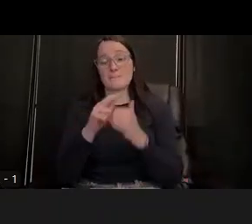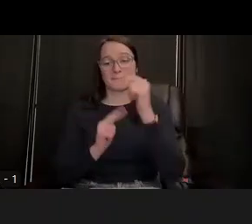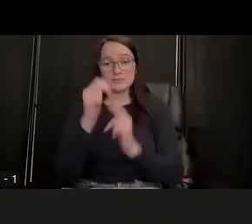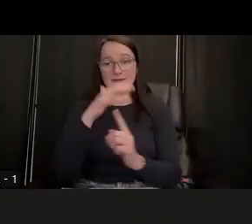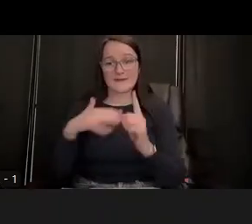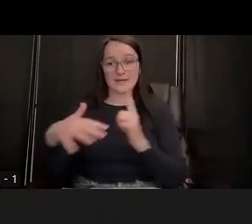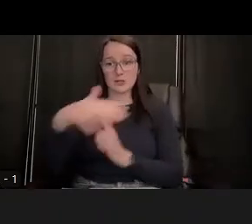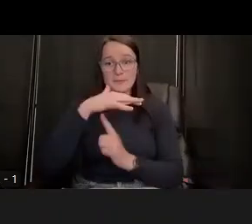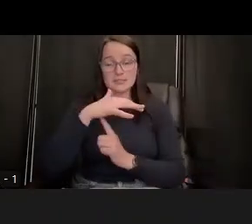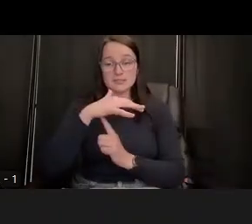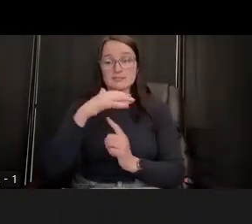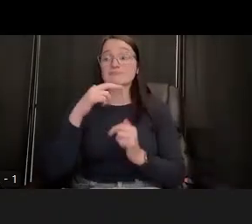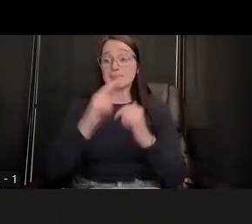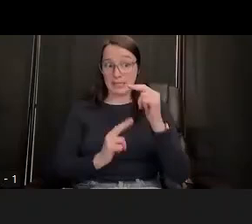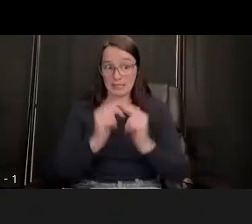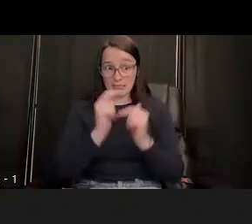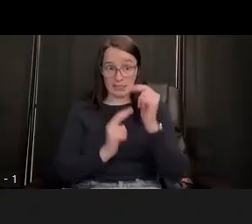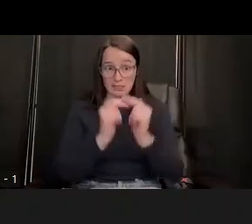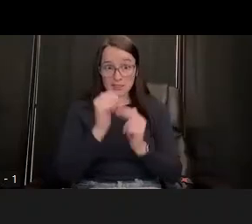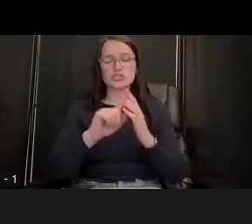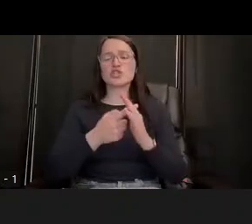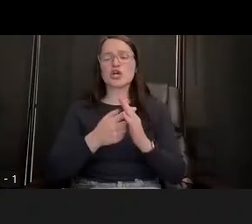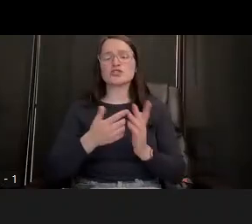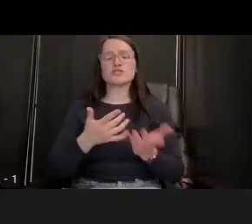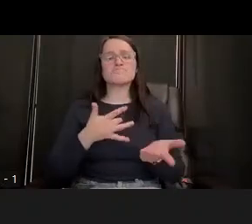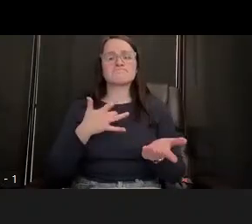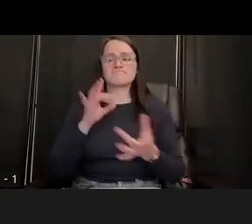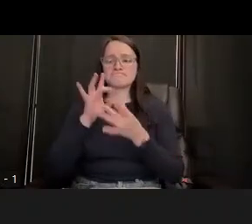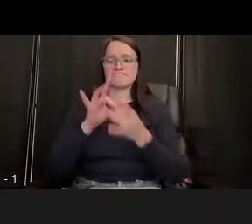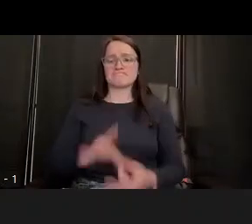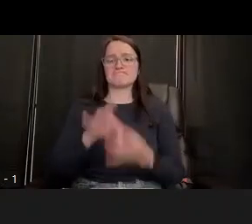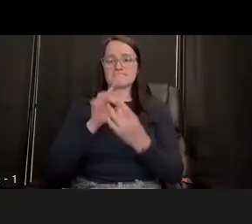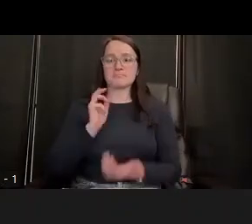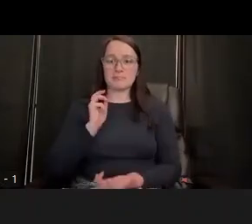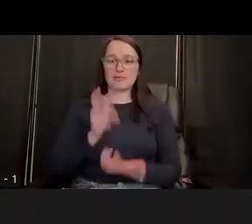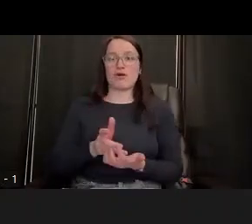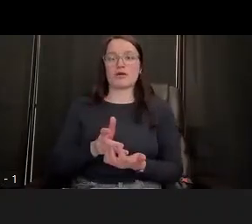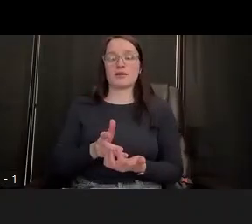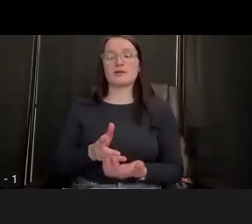you start to create a sense of belonging because really when you employ anyone into any space, they